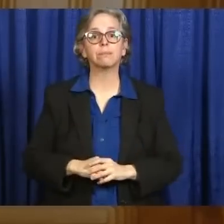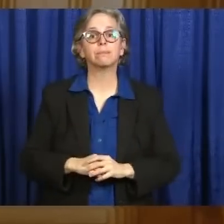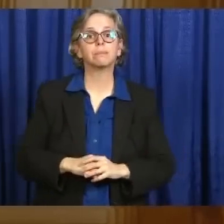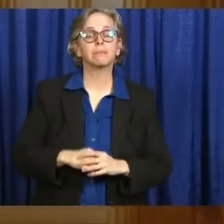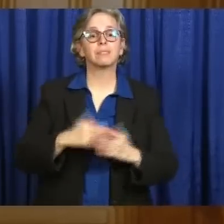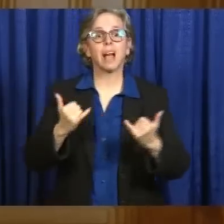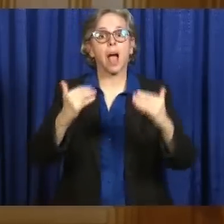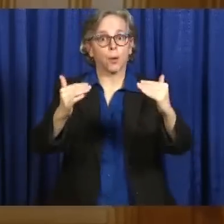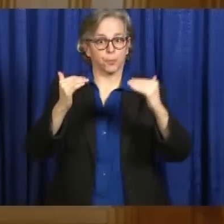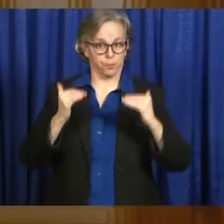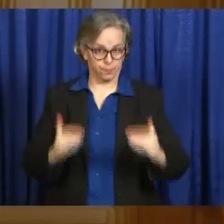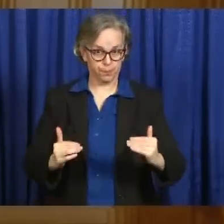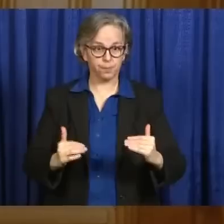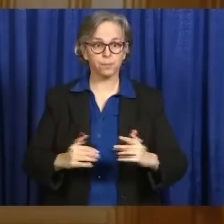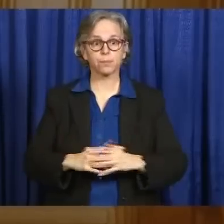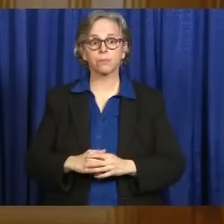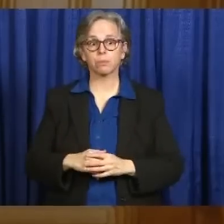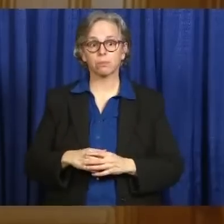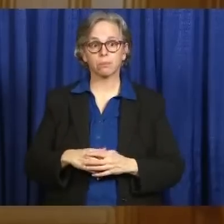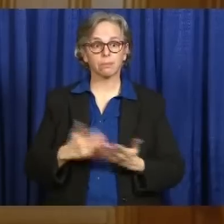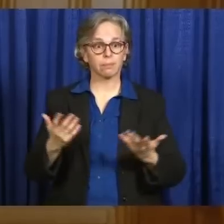A NEW STORY OUT YESTERDAY THAT